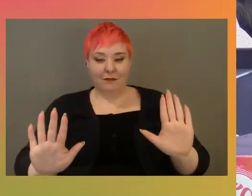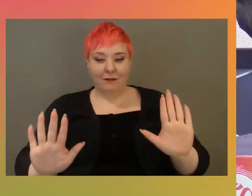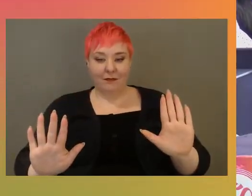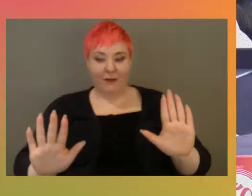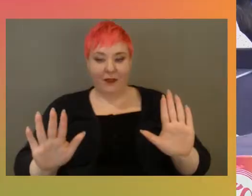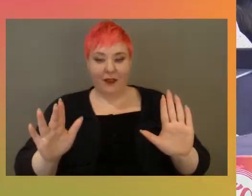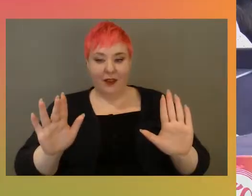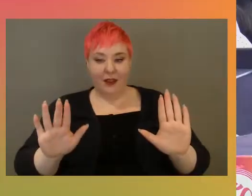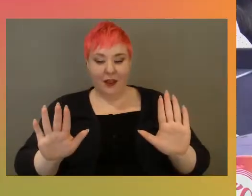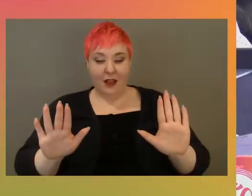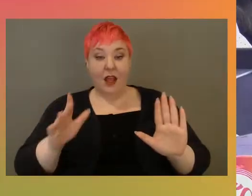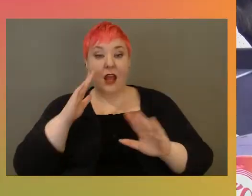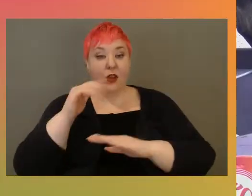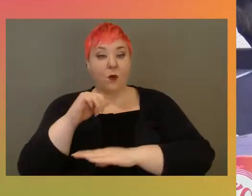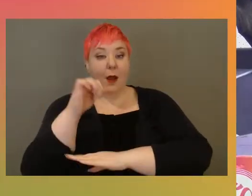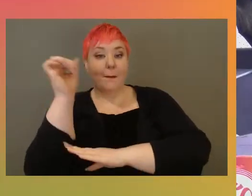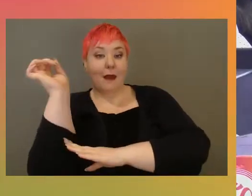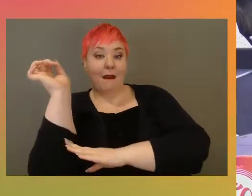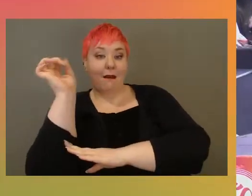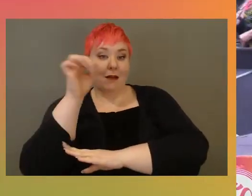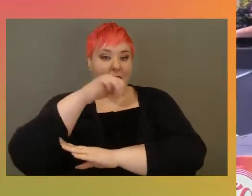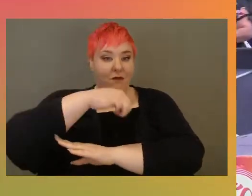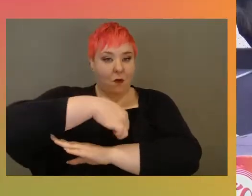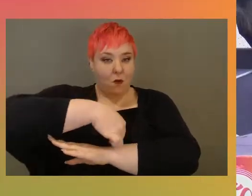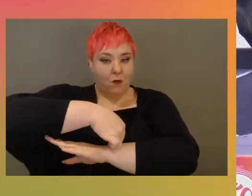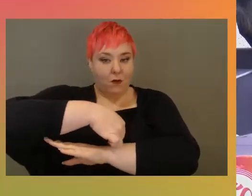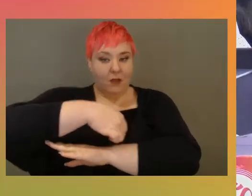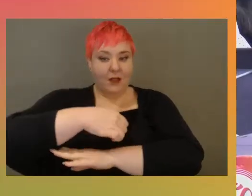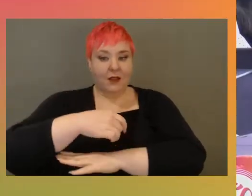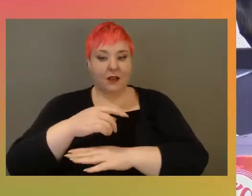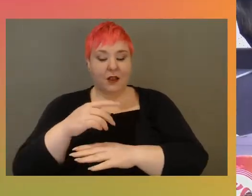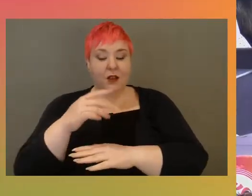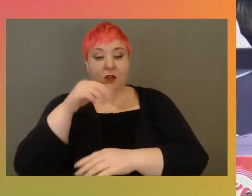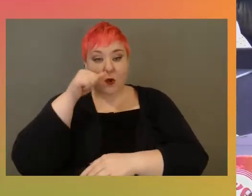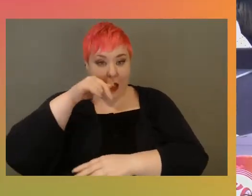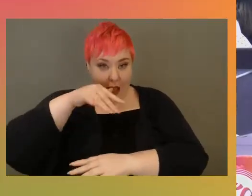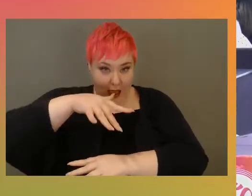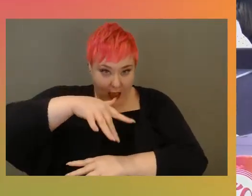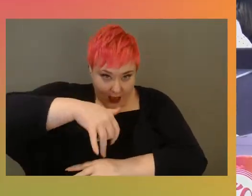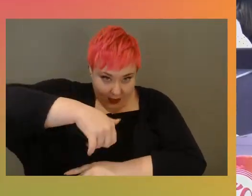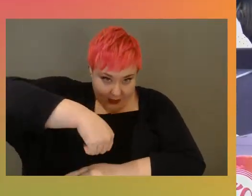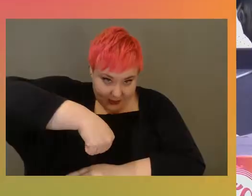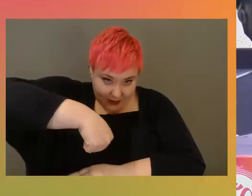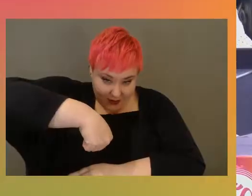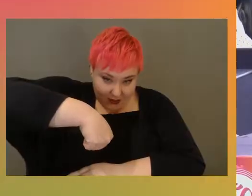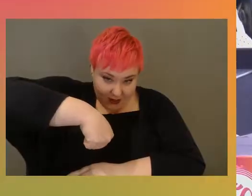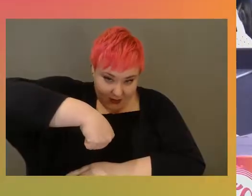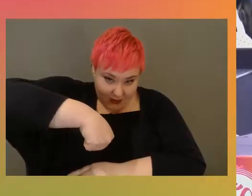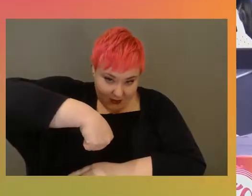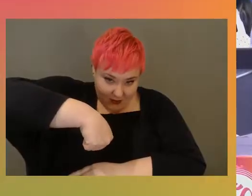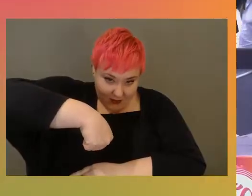PLACE YOUR KNEES TO THE GROUND, TAKE YOUR HANDS RIGHT UNDERNEATH YOUR SHOULDERS, AND